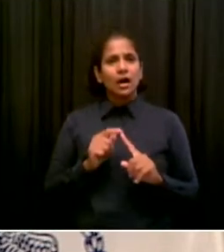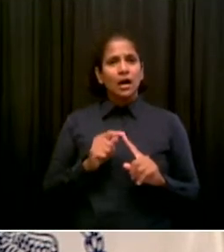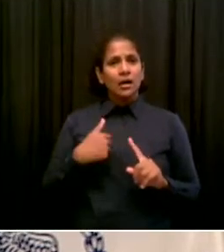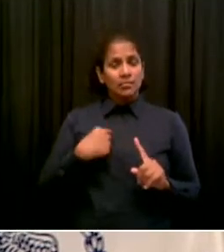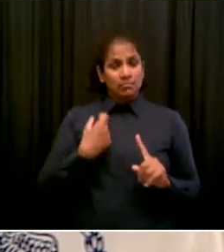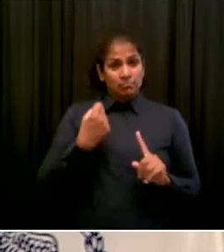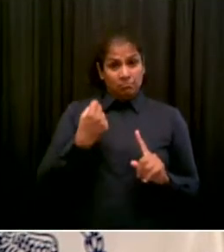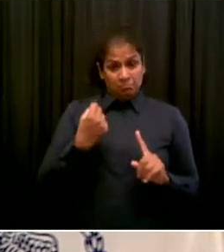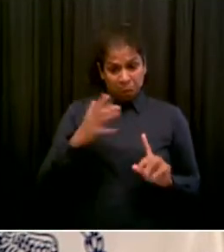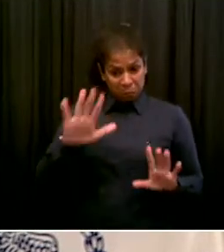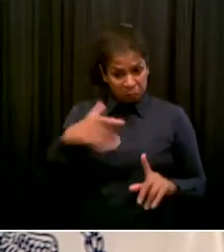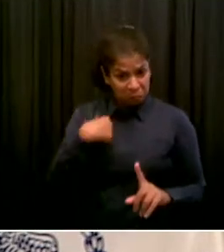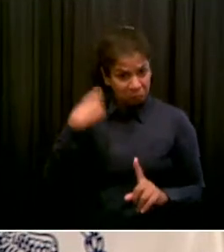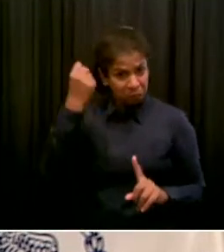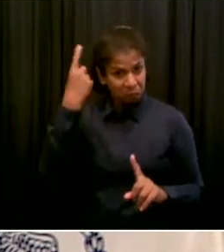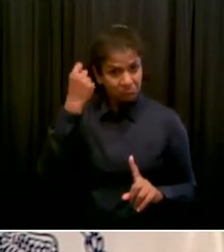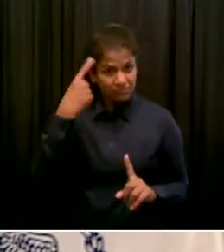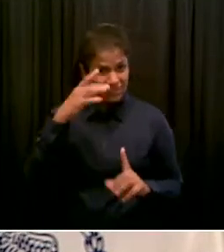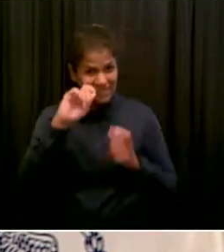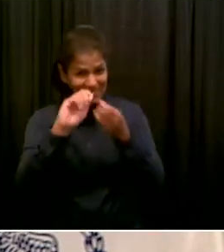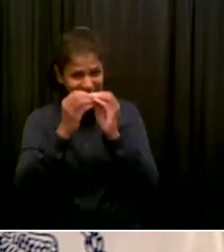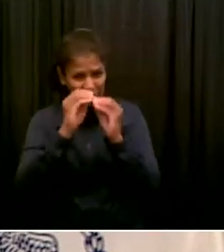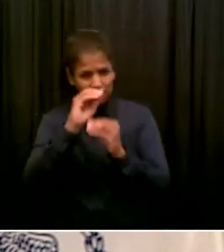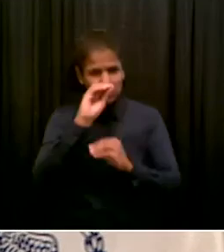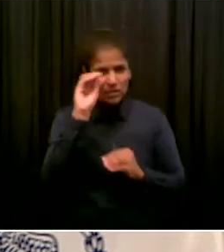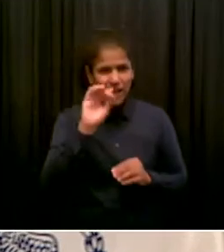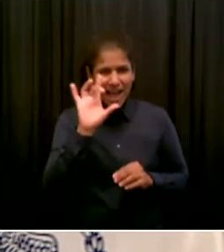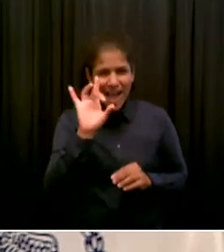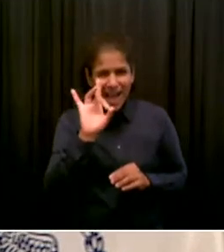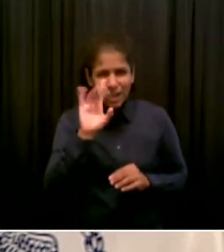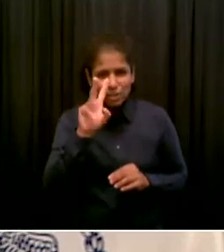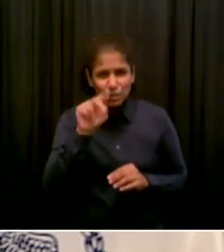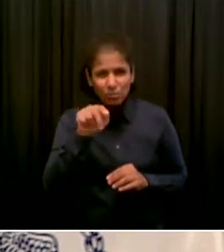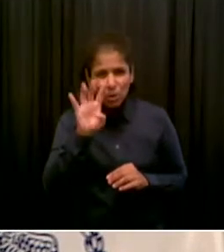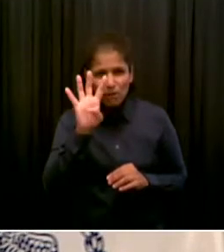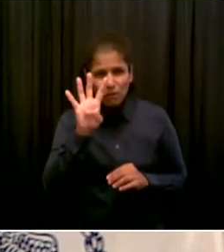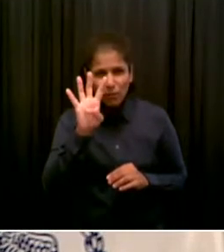AND GET AS PROCESS UMNBE ARSS WE CAN.